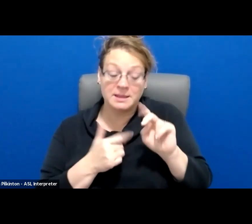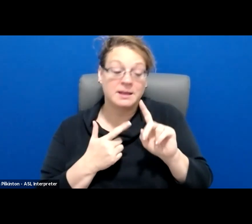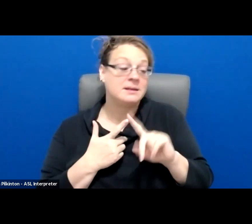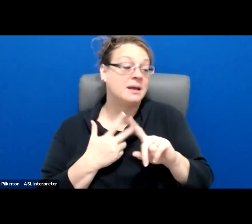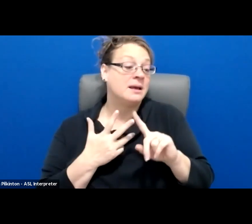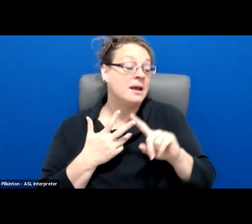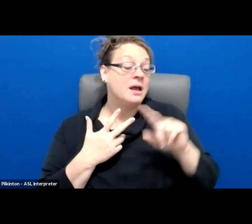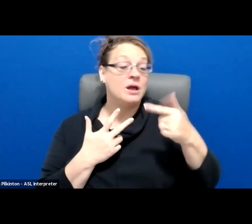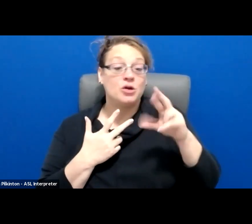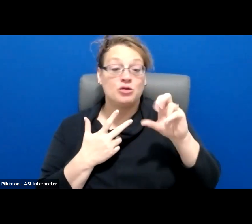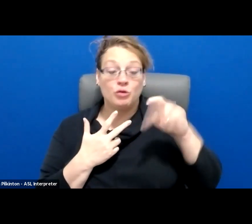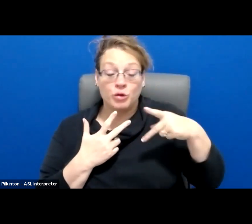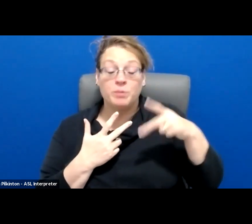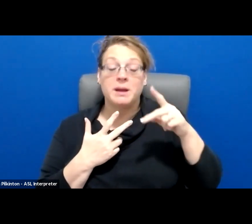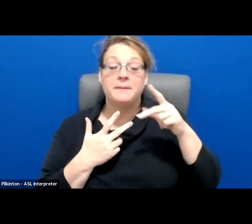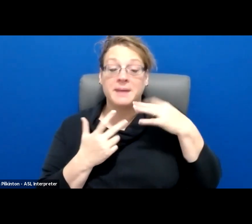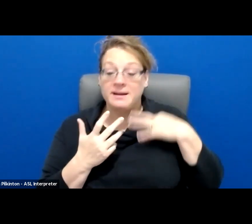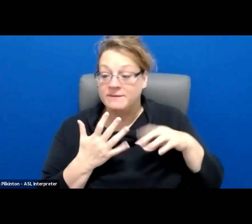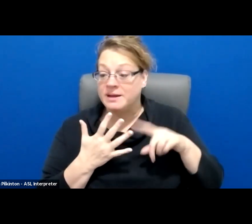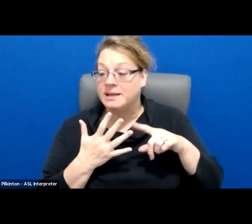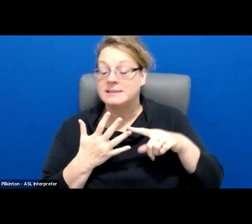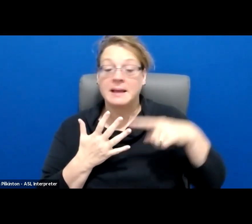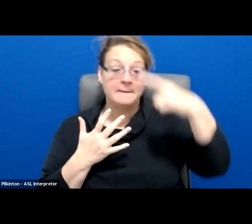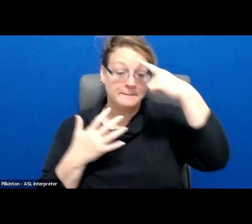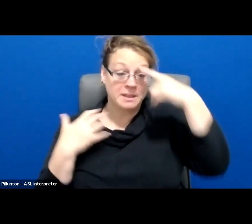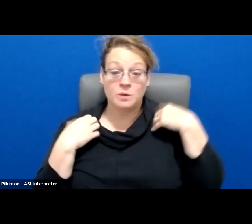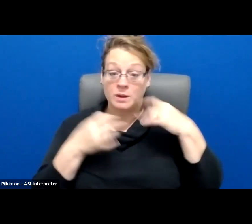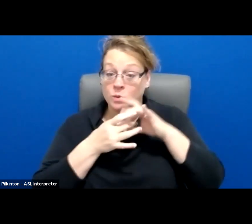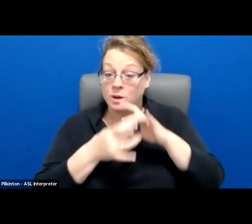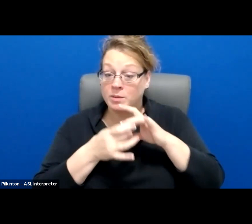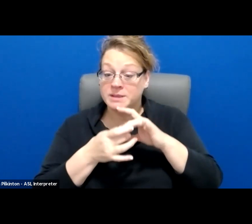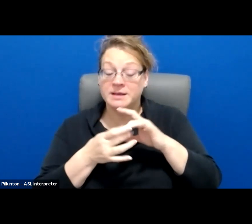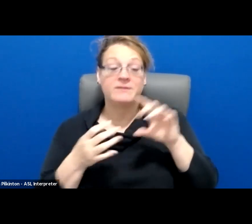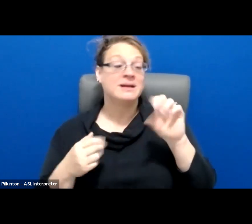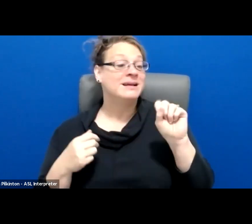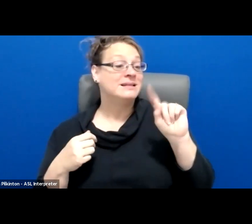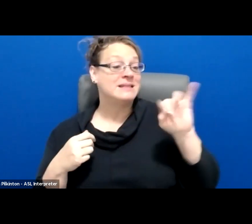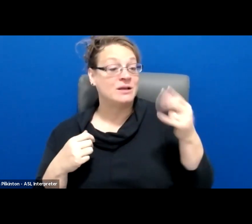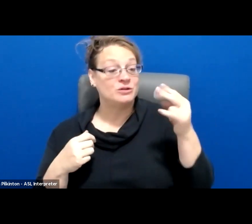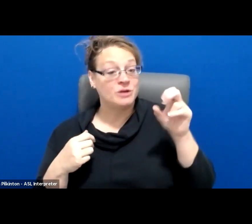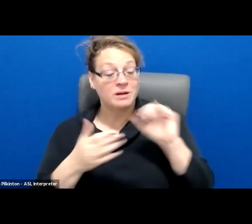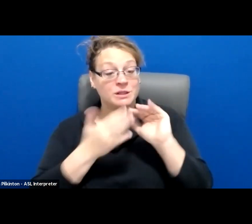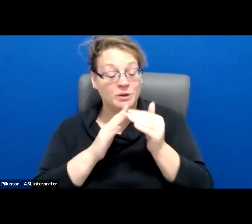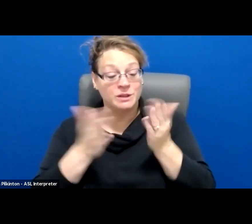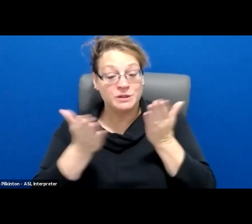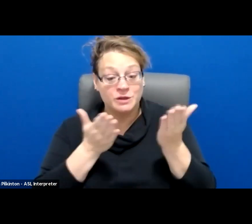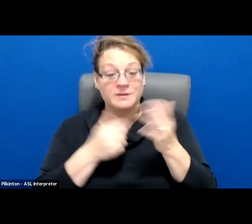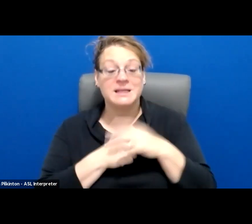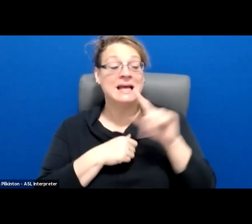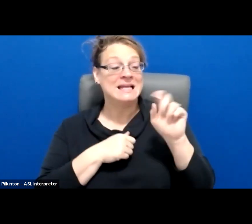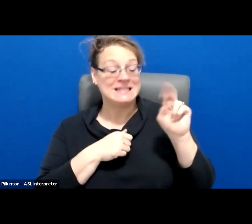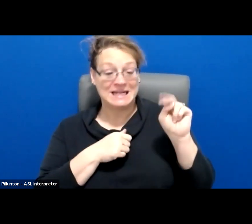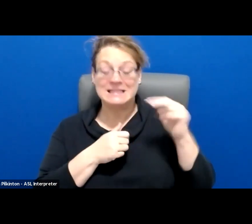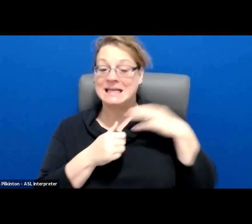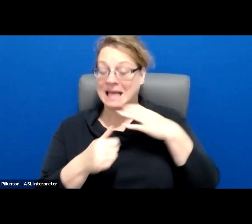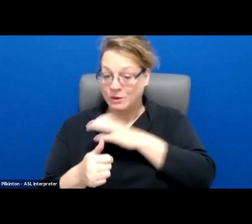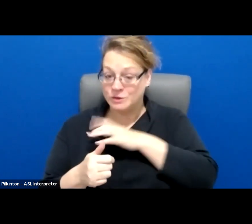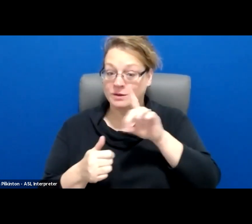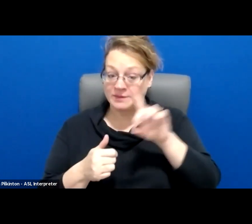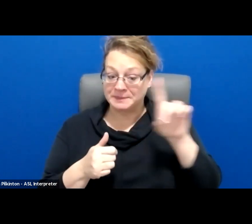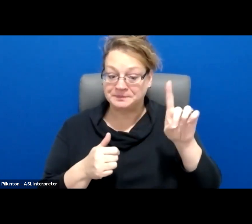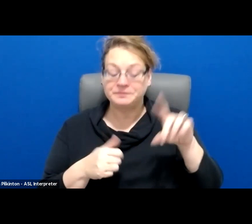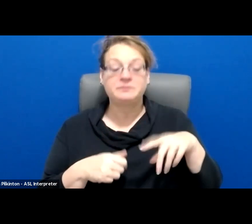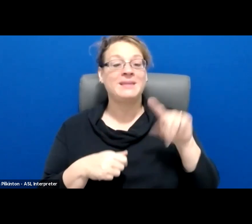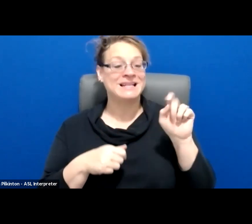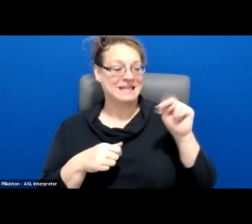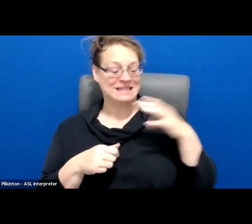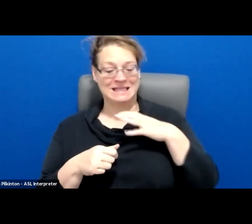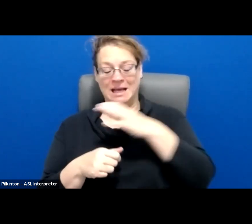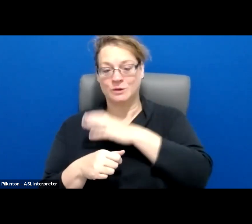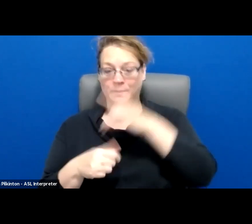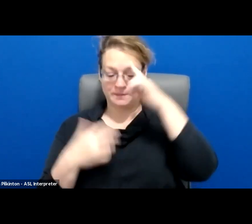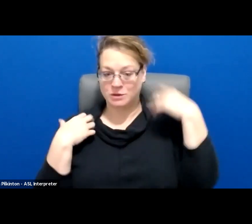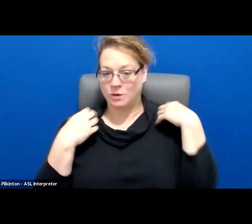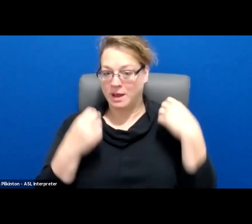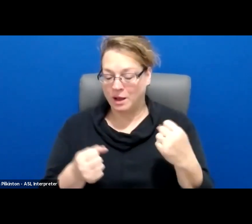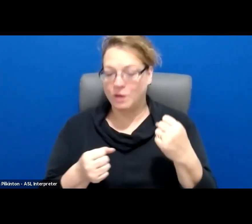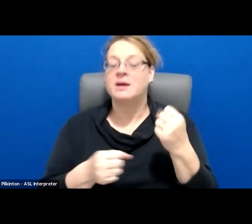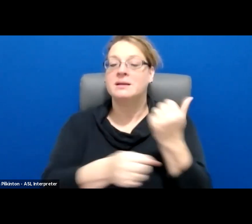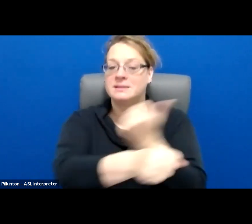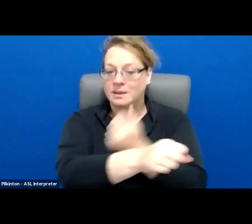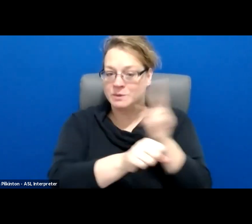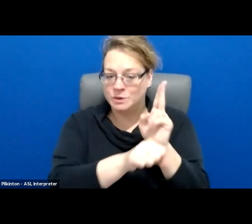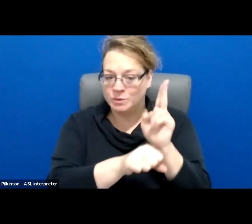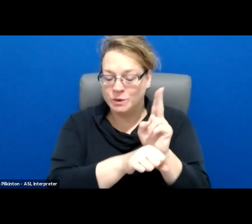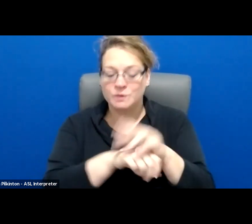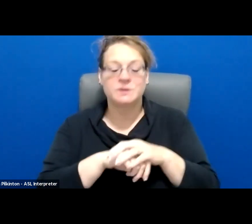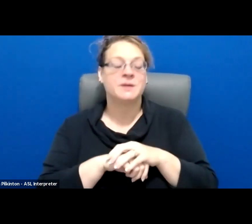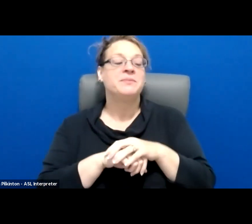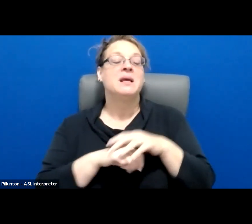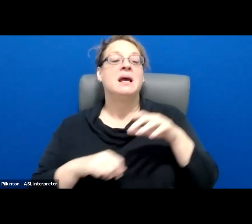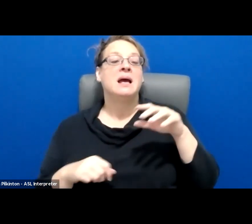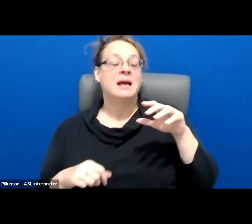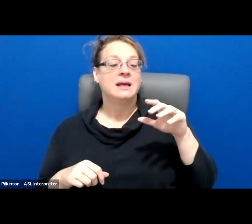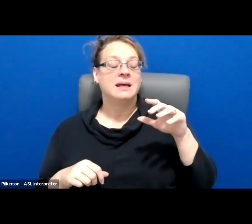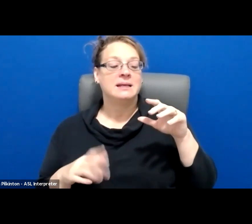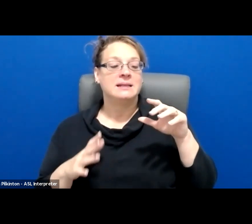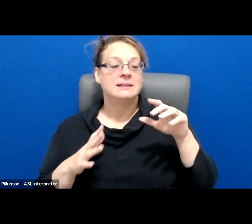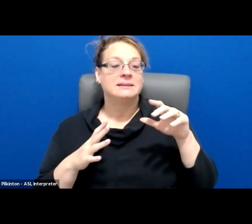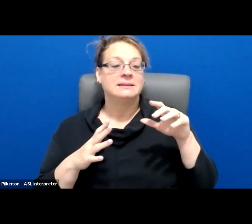Also Amerigroup, the Tennessee Department of human services vocational rehabilitation services, United Healthcare and WeGo Public Transit.